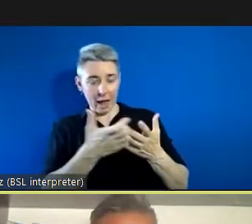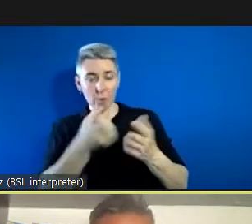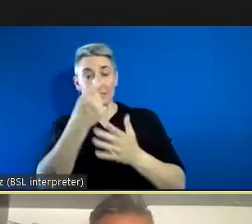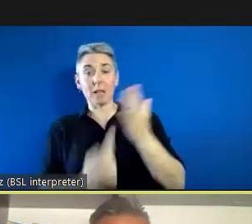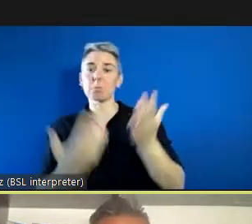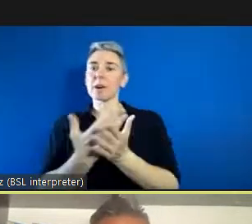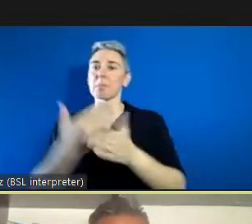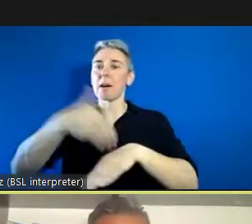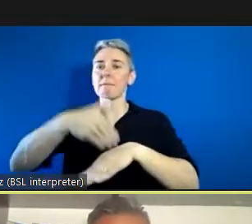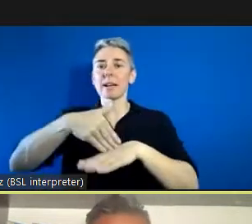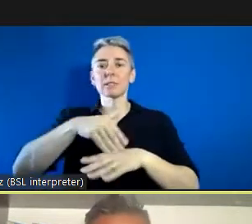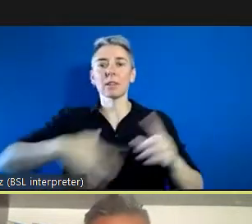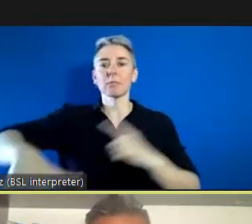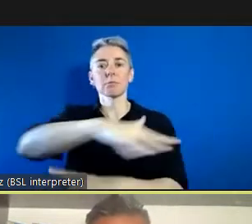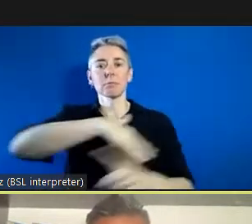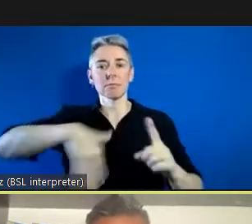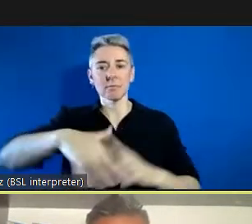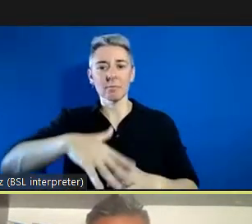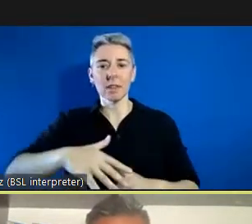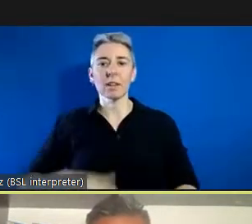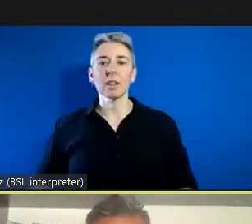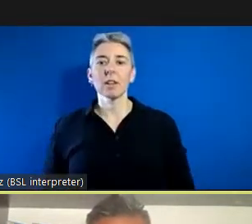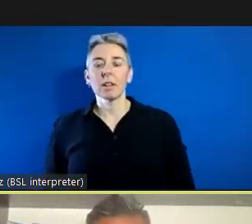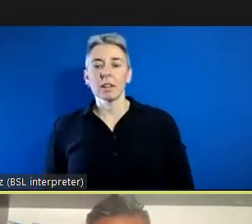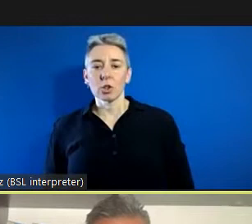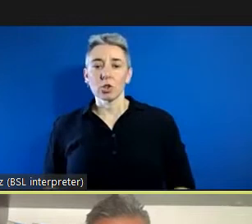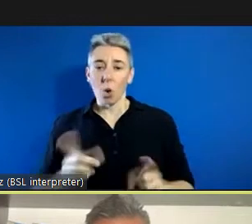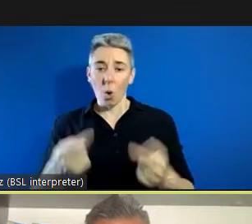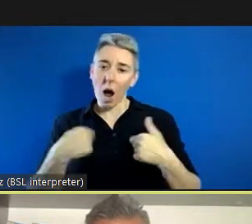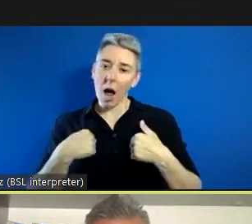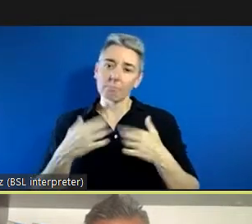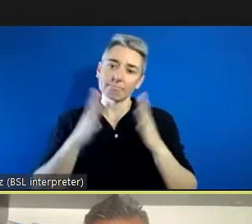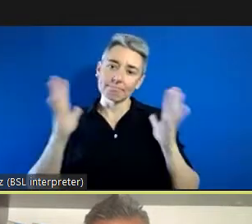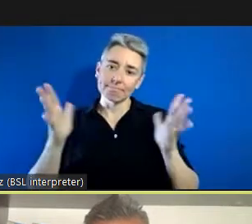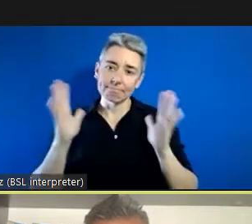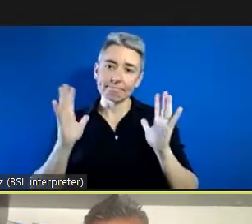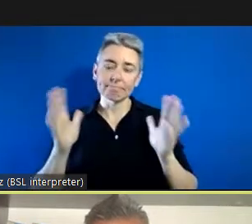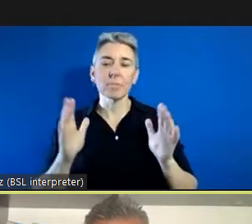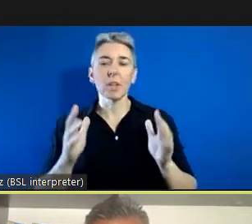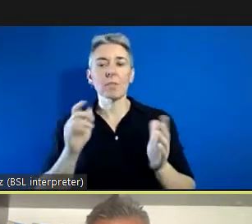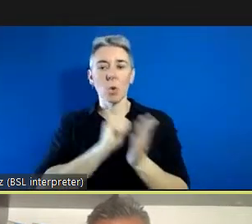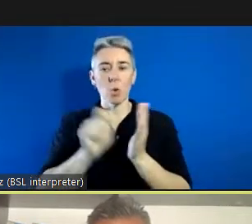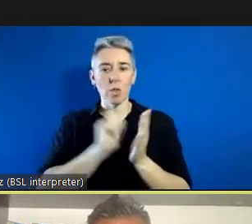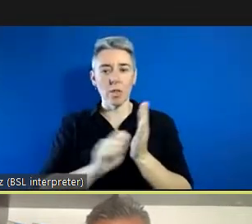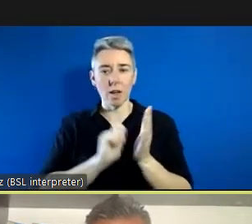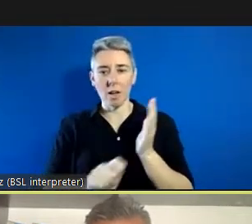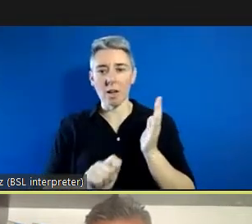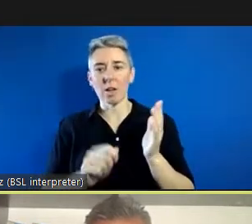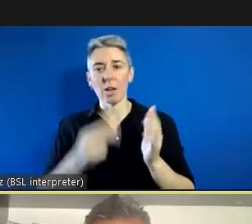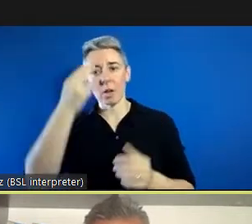I'm a big fan. I'm sure many of you NADP are of my oven over on the next slide, who Paulo Ferreira.